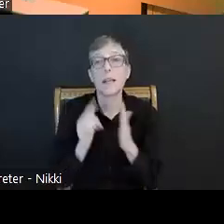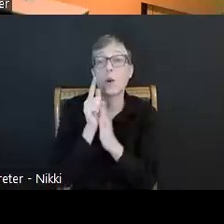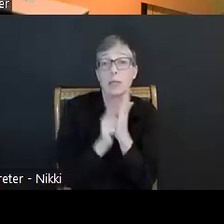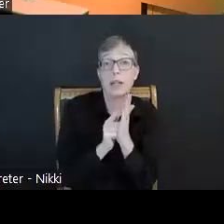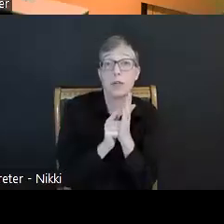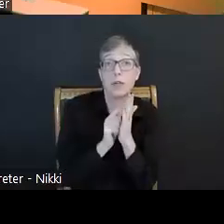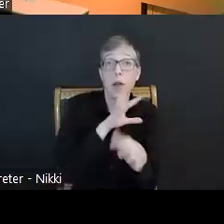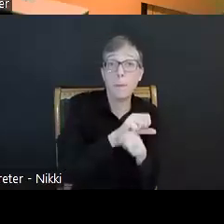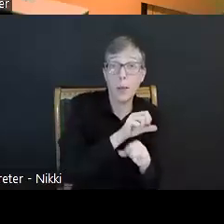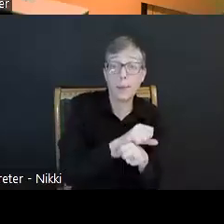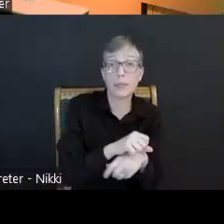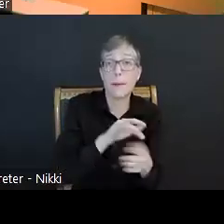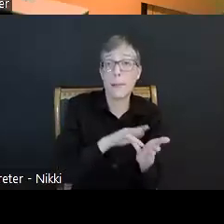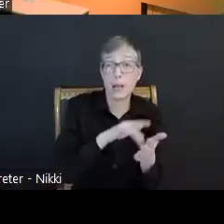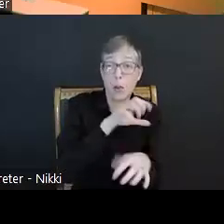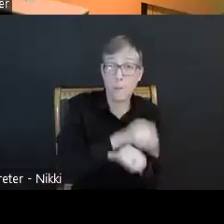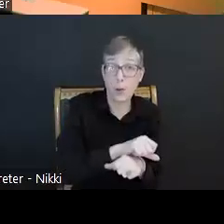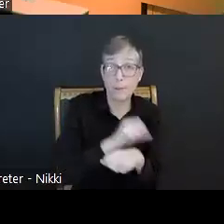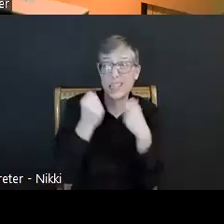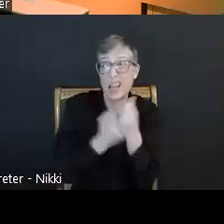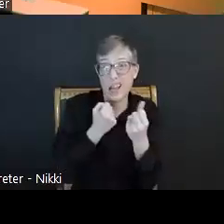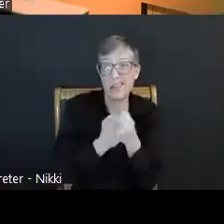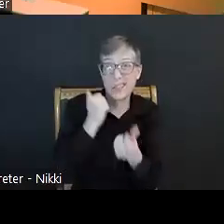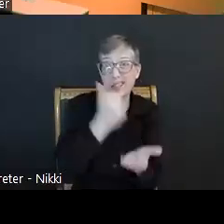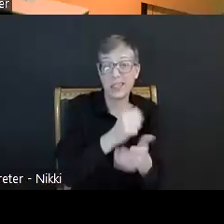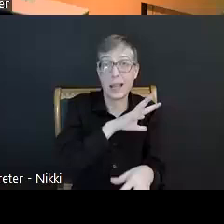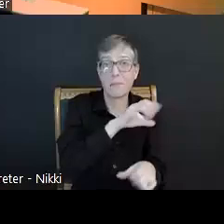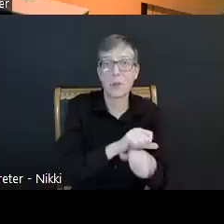or advocacy appointments can also sometimes make it difficult to engage in therapy in a regular